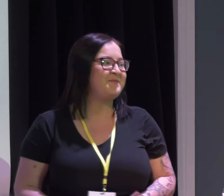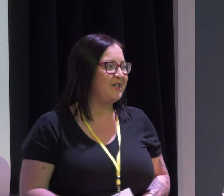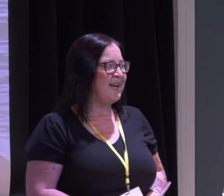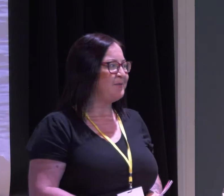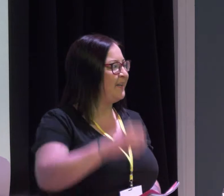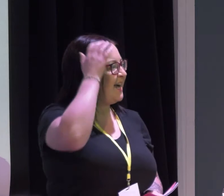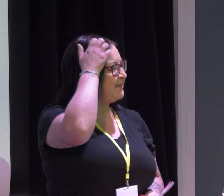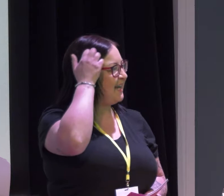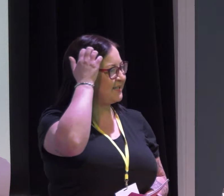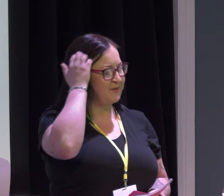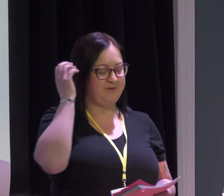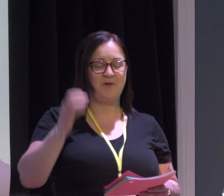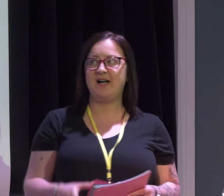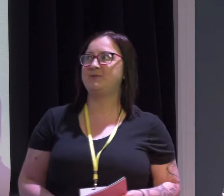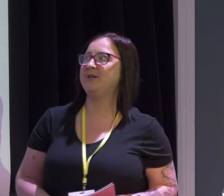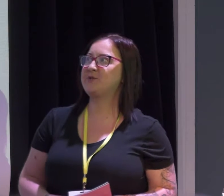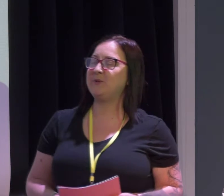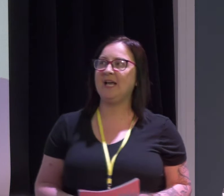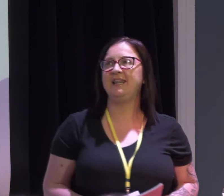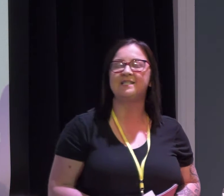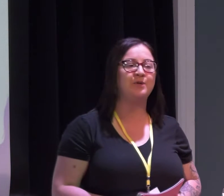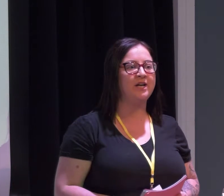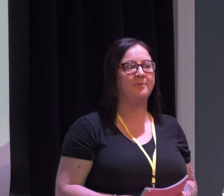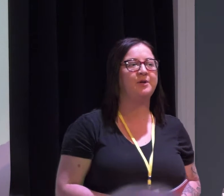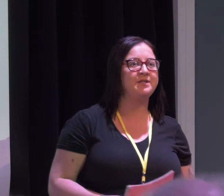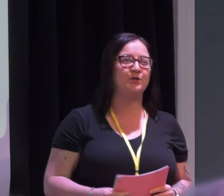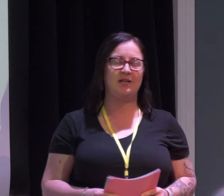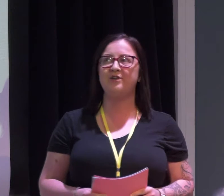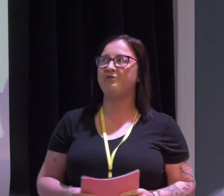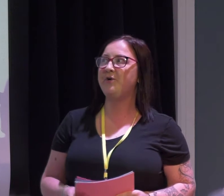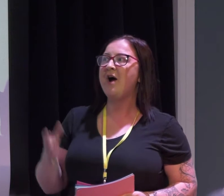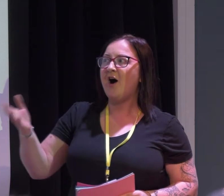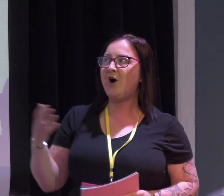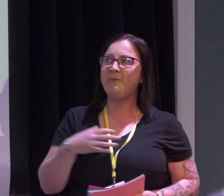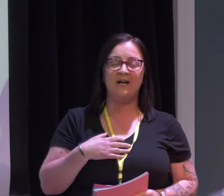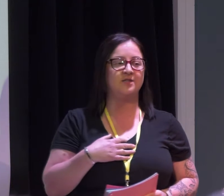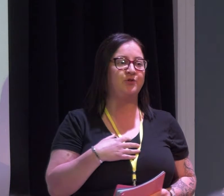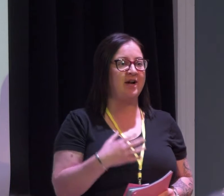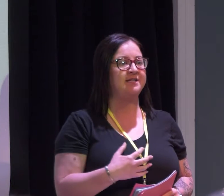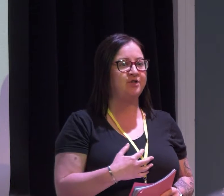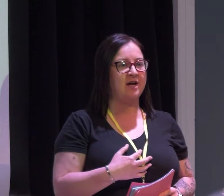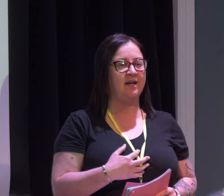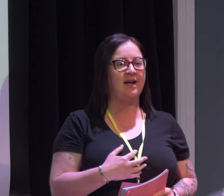Good morning, everybody. I'm Clare Soulsby from Ashmount School, and this morning, I'm gonna be talking you through our personal creative journey